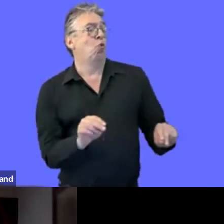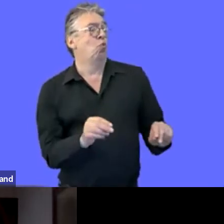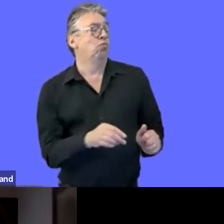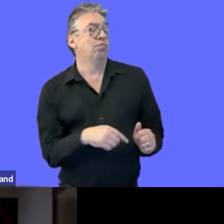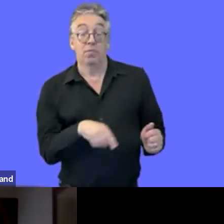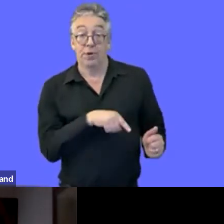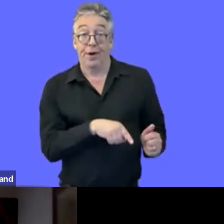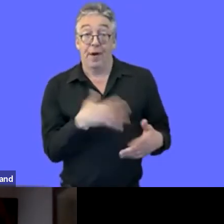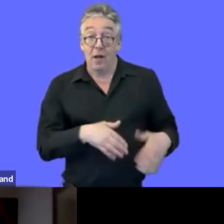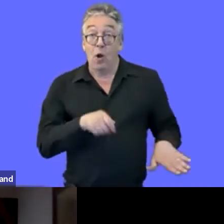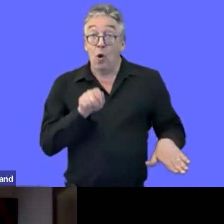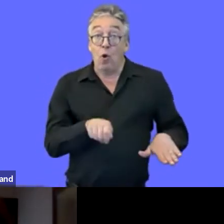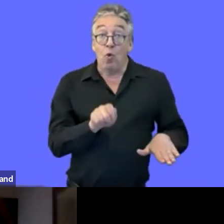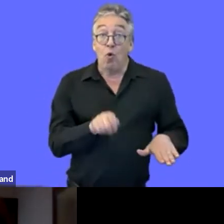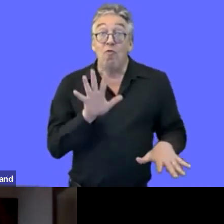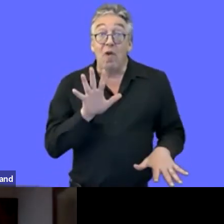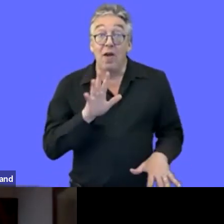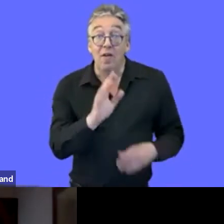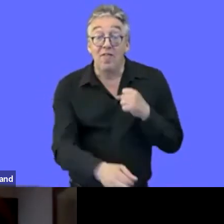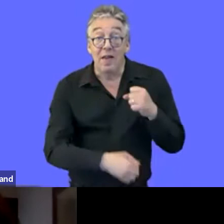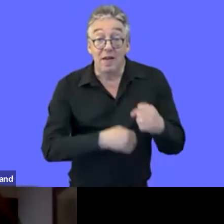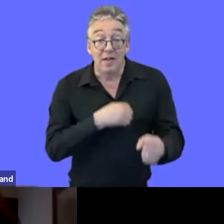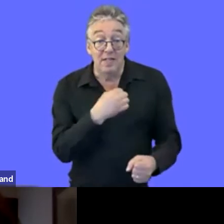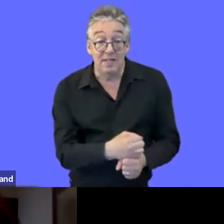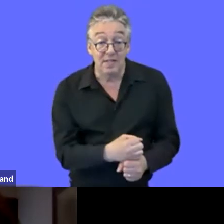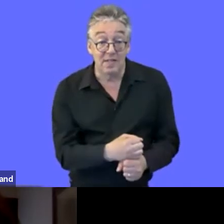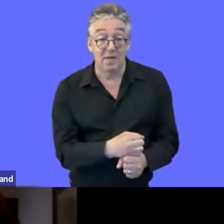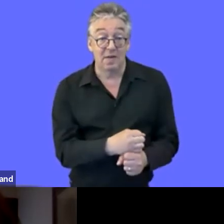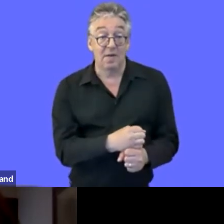and all of this took 5 years of the judicial process in the Philippines